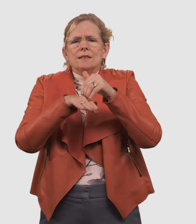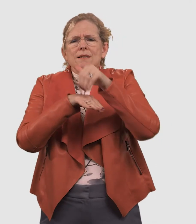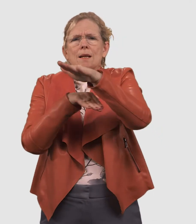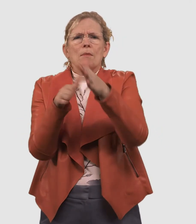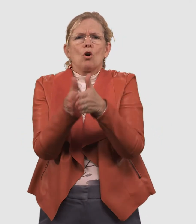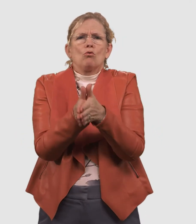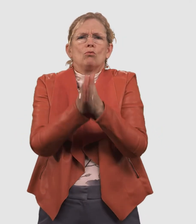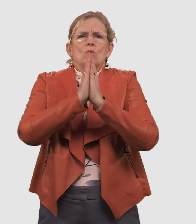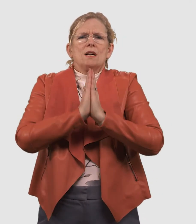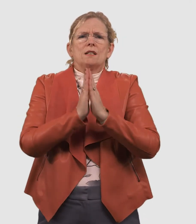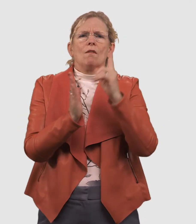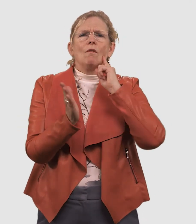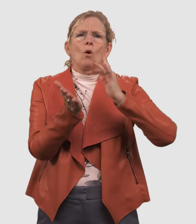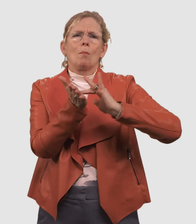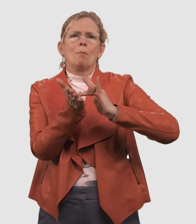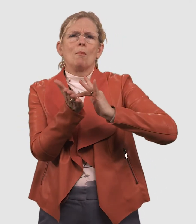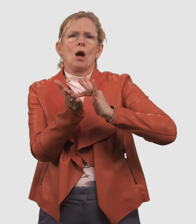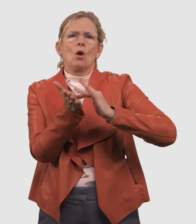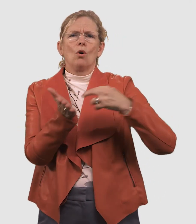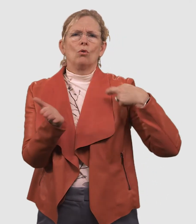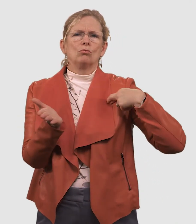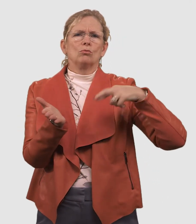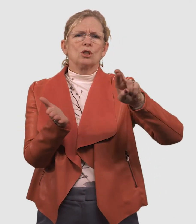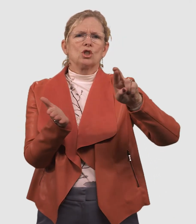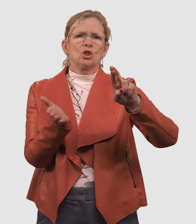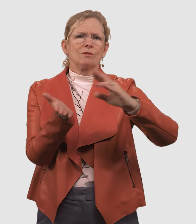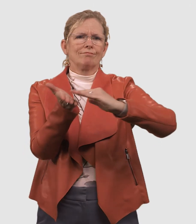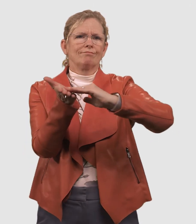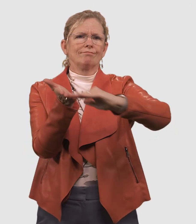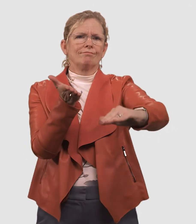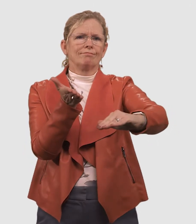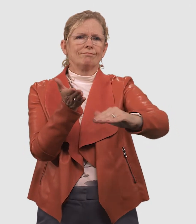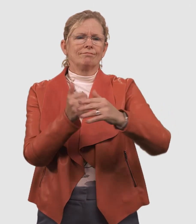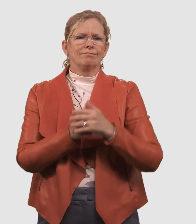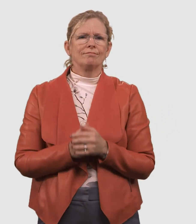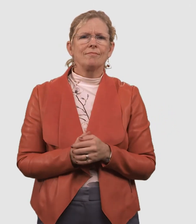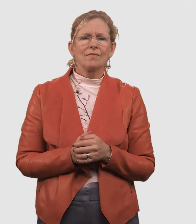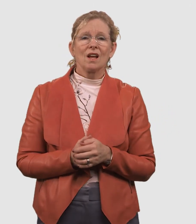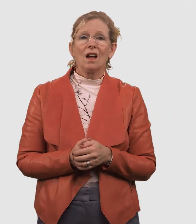on submitting a request for medical and religious exemptions.